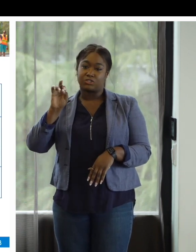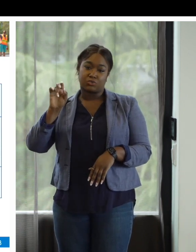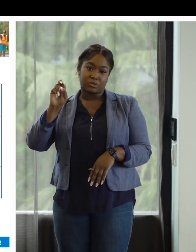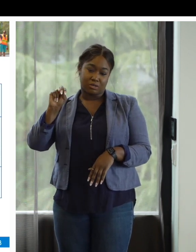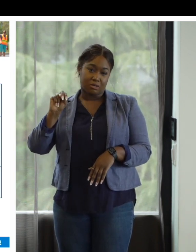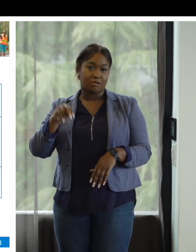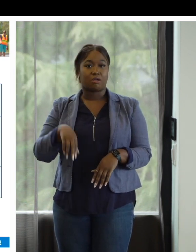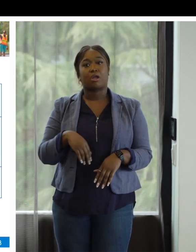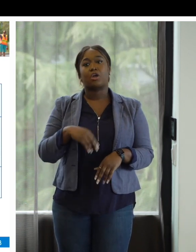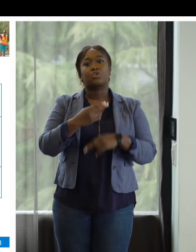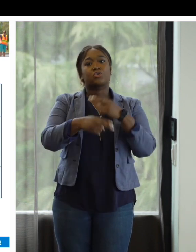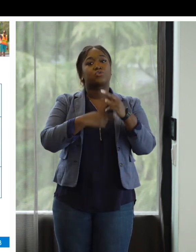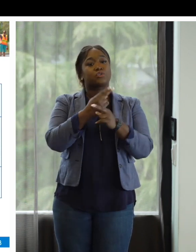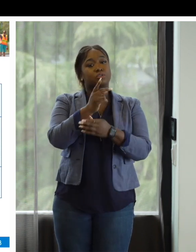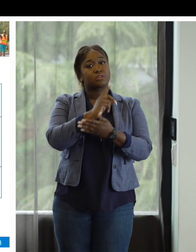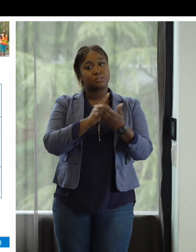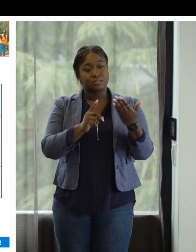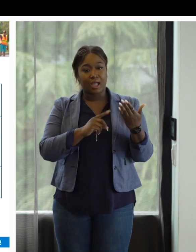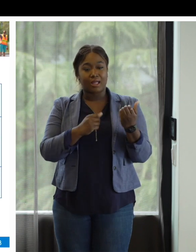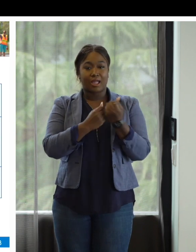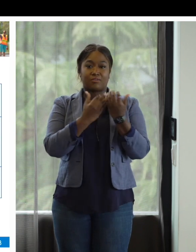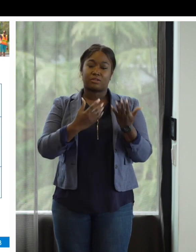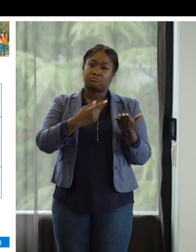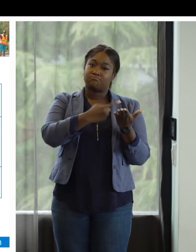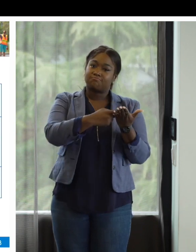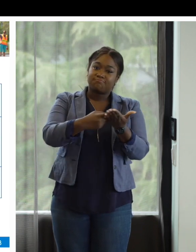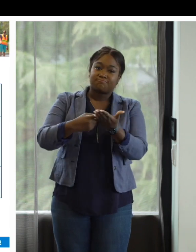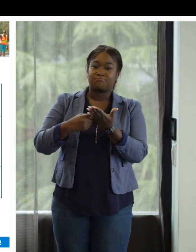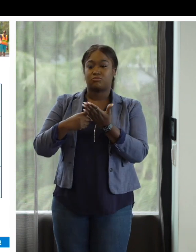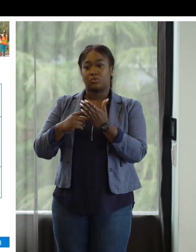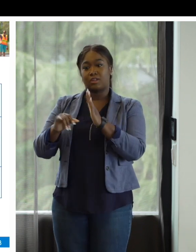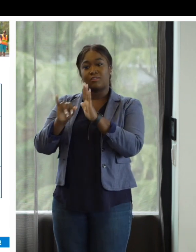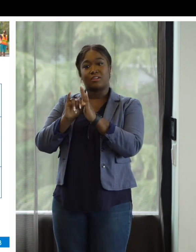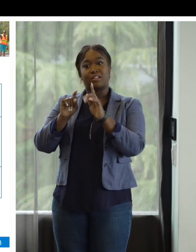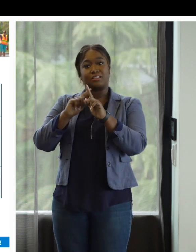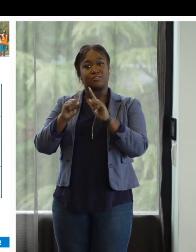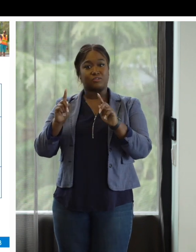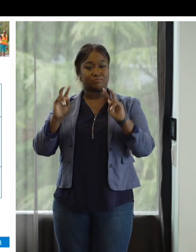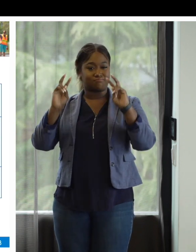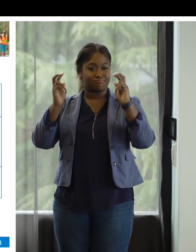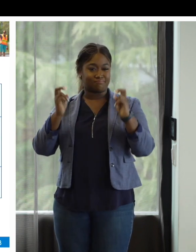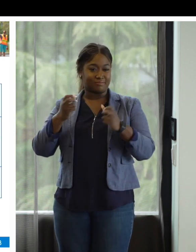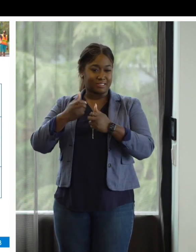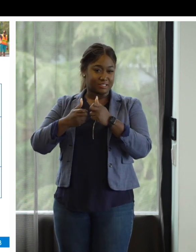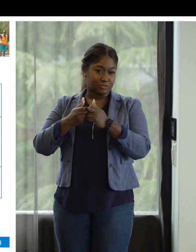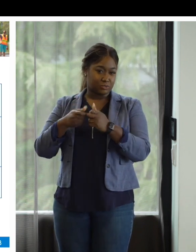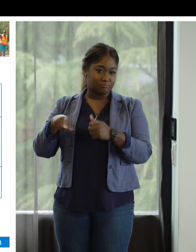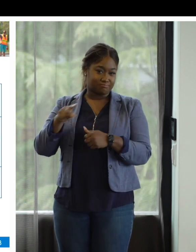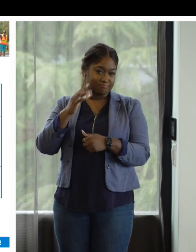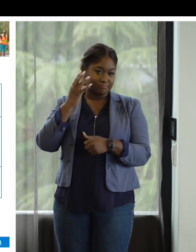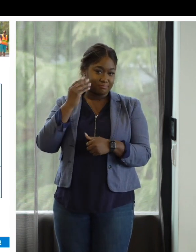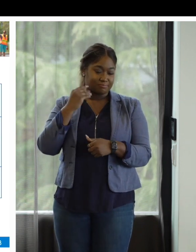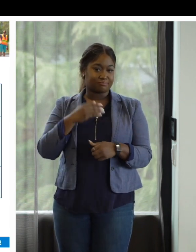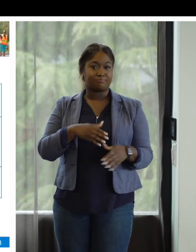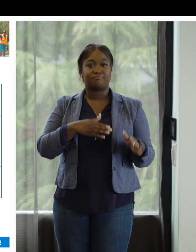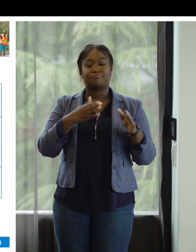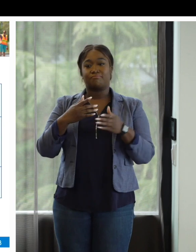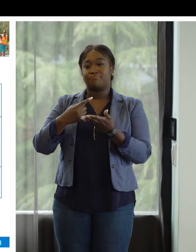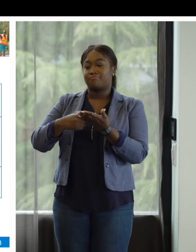advocates. Identified what kind of issues there were. We also talked to standards organizations and specs